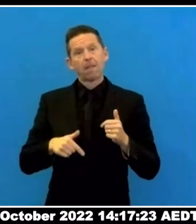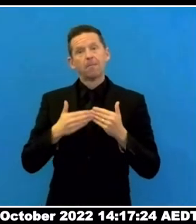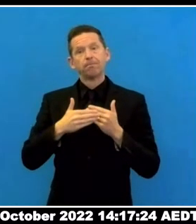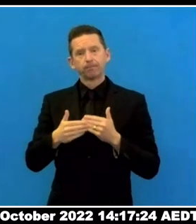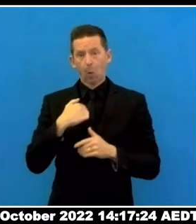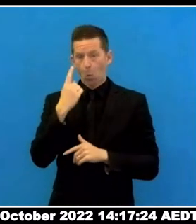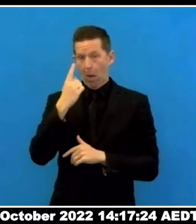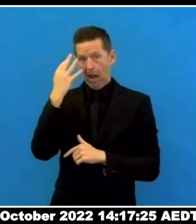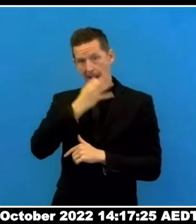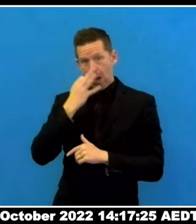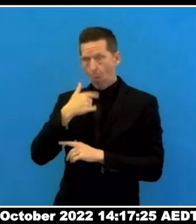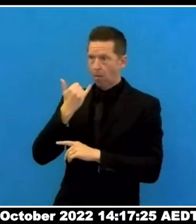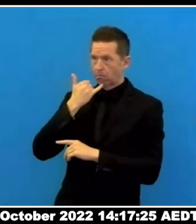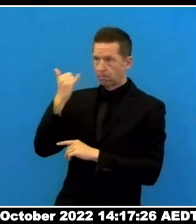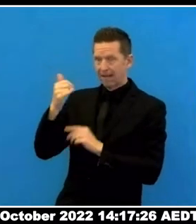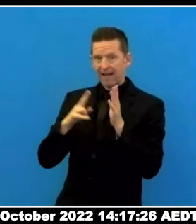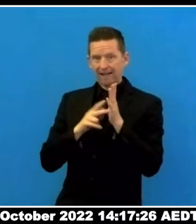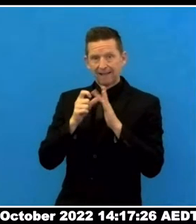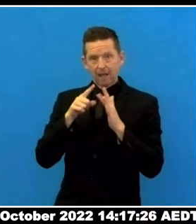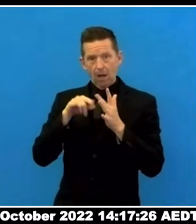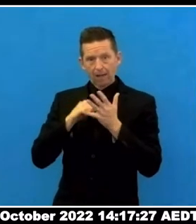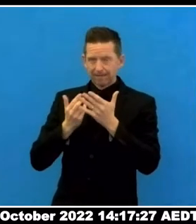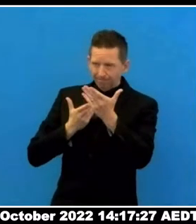to the NDIS with an interpreter.